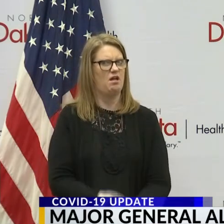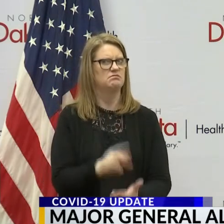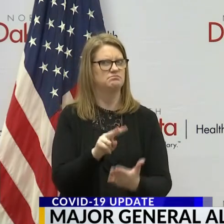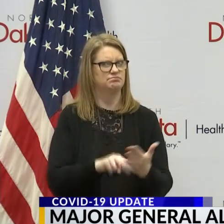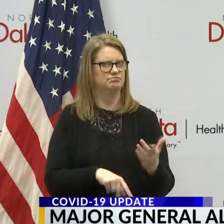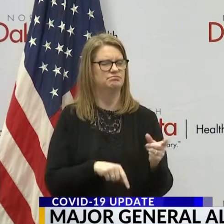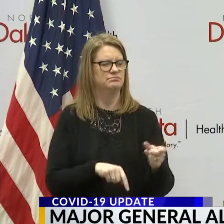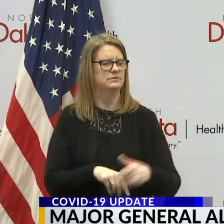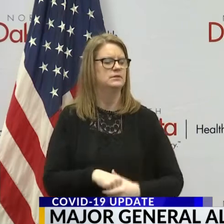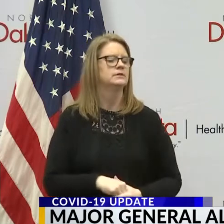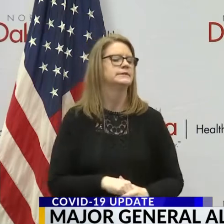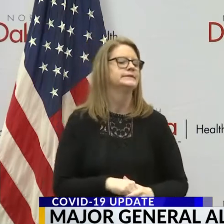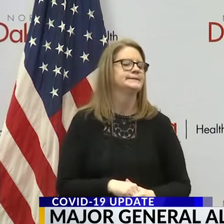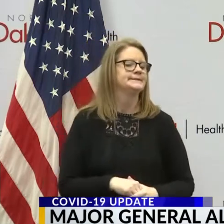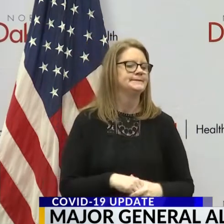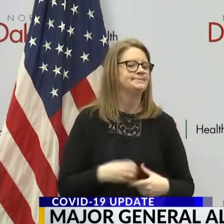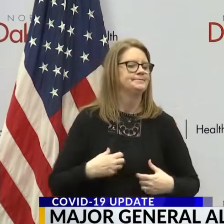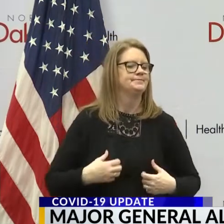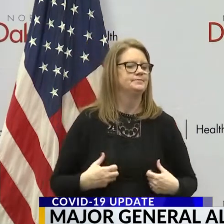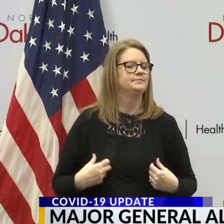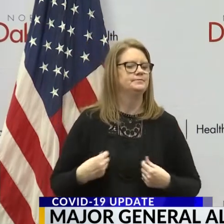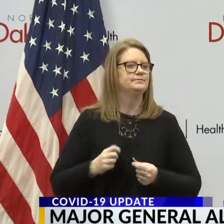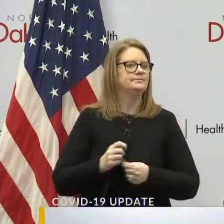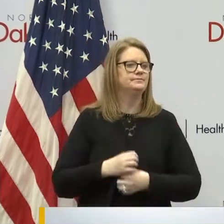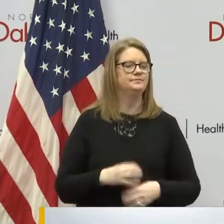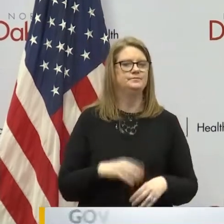I THINK THAT IS IT, THEY MADE ME GO OFF OF A SCRIPT THIS TIME BECAUSE IT DIDN'T WORK LAST TIME.